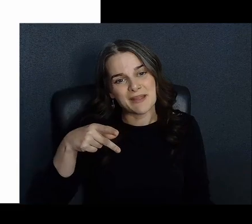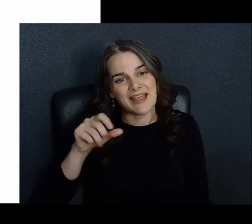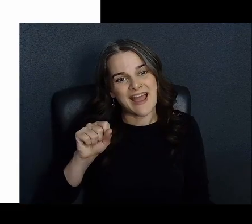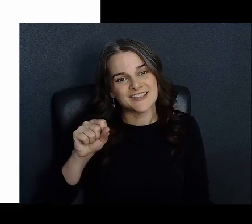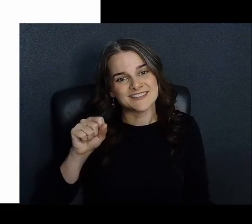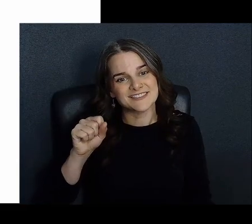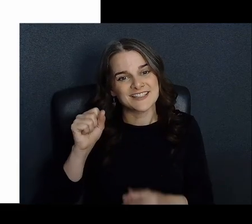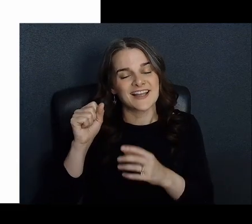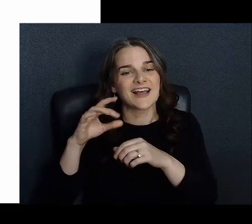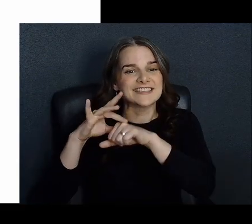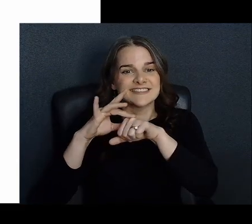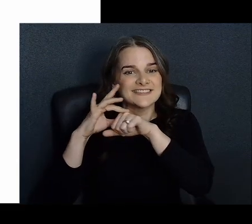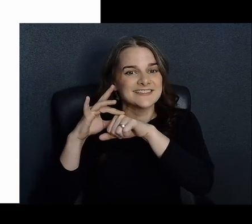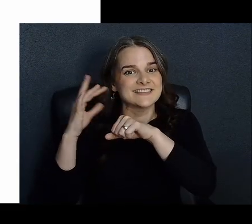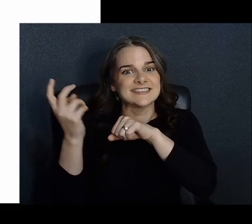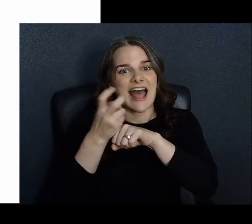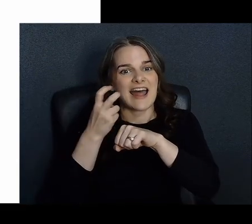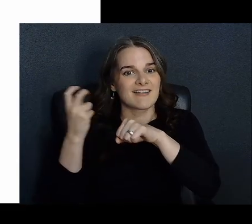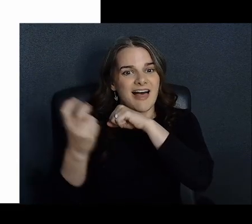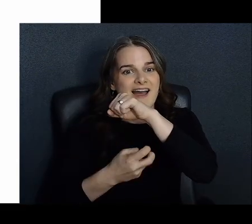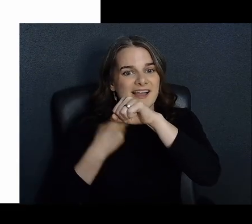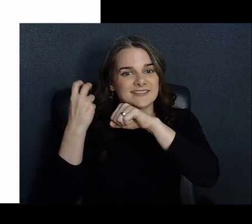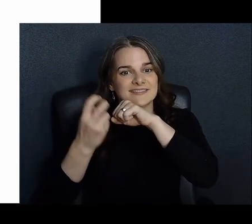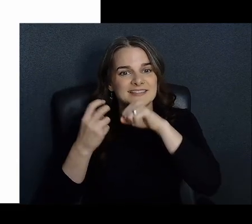There are some new apps out there